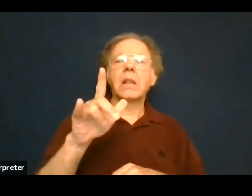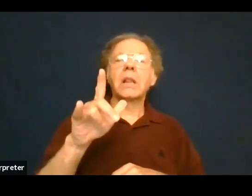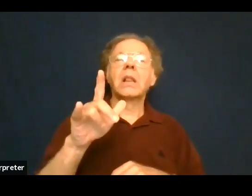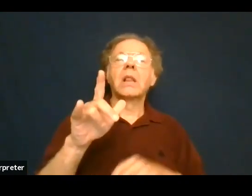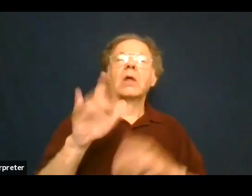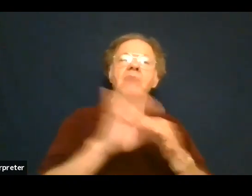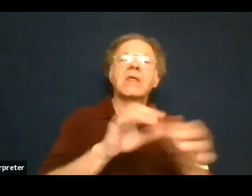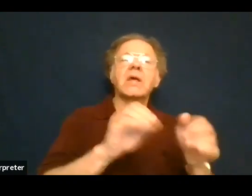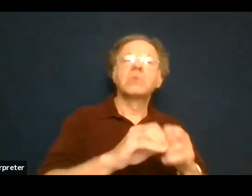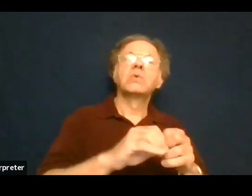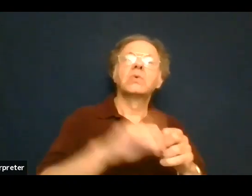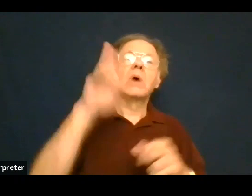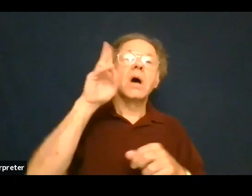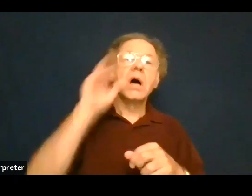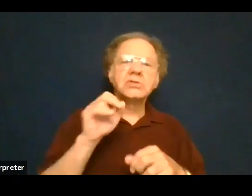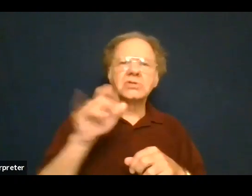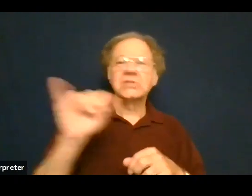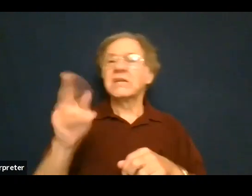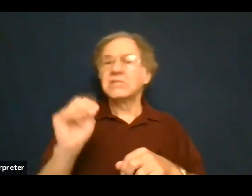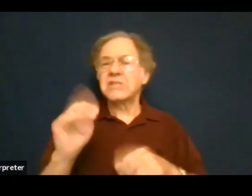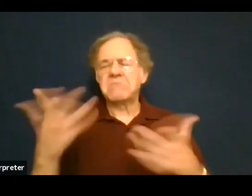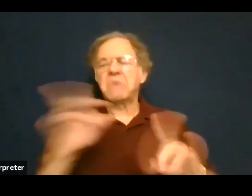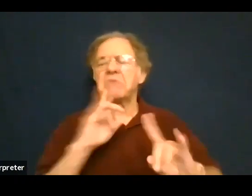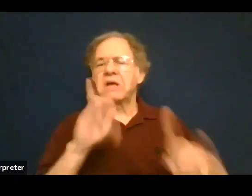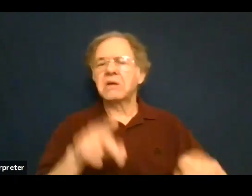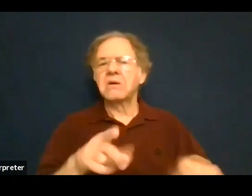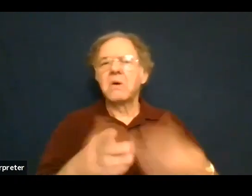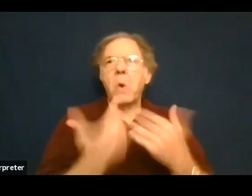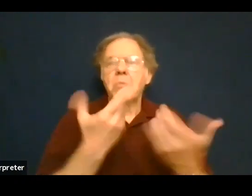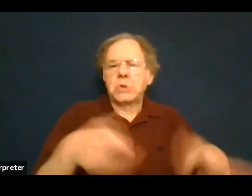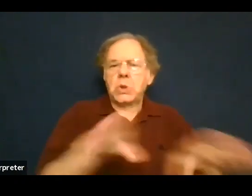So we can maybe almost close with that. Yes.